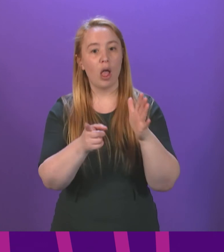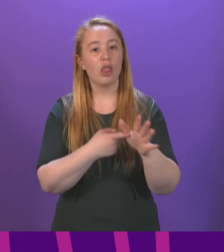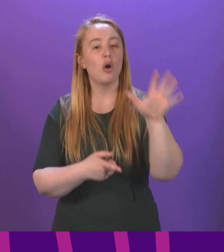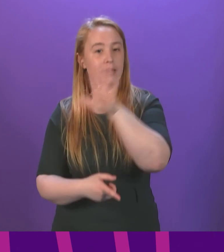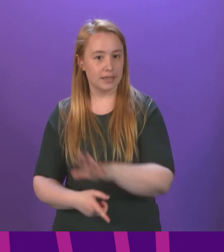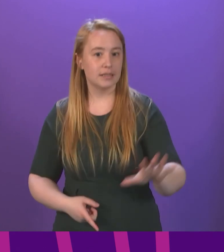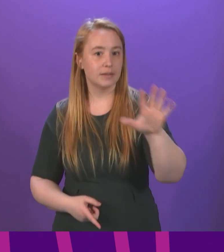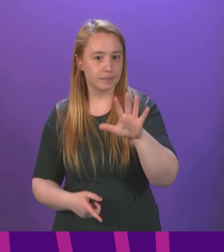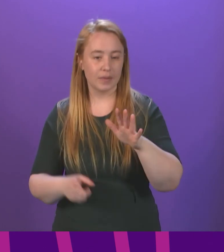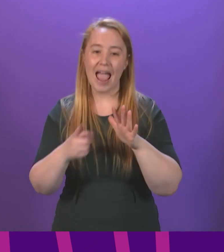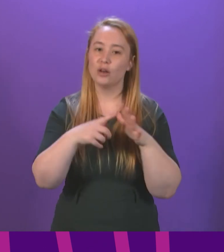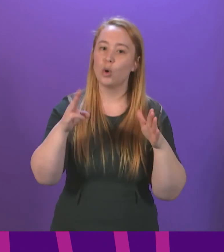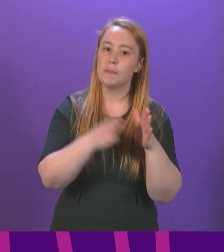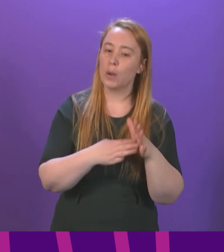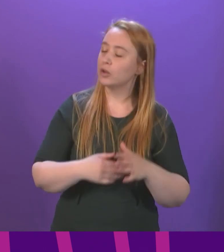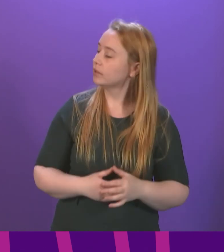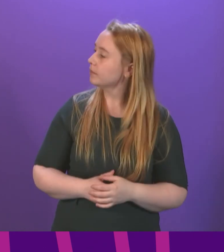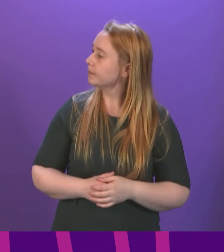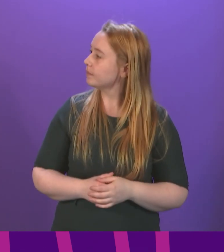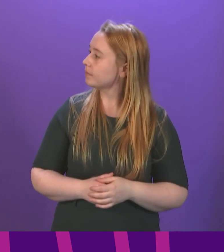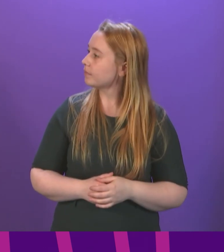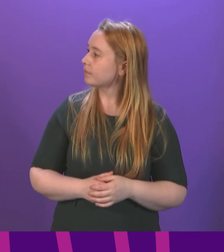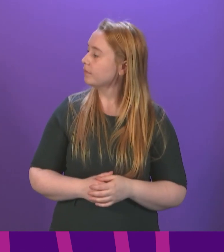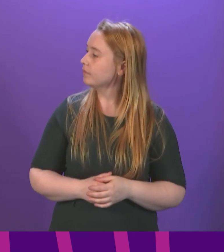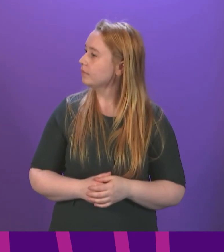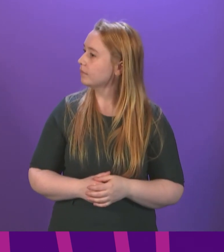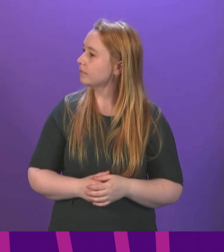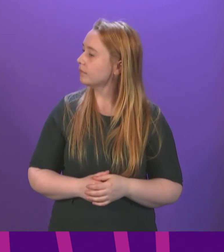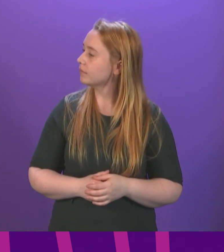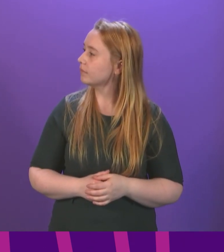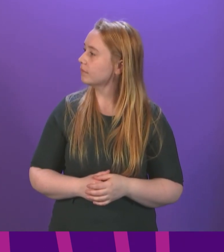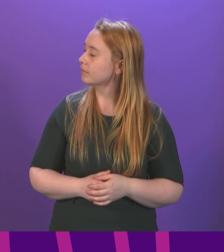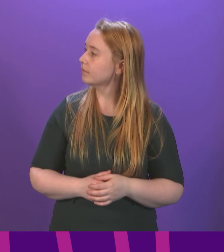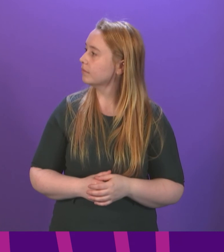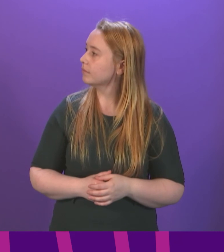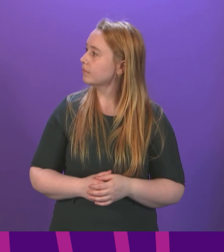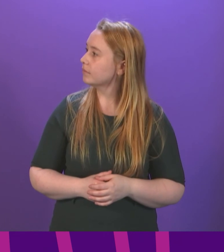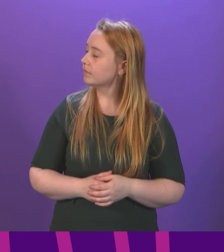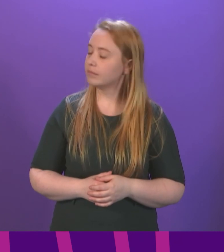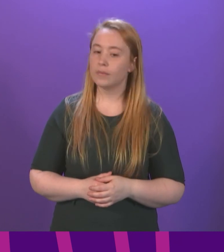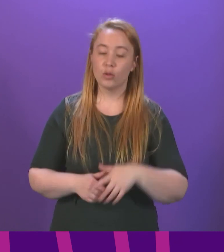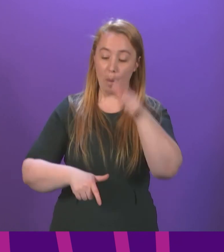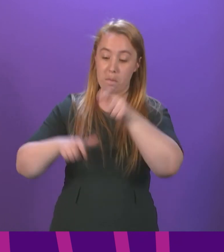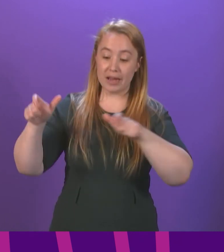Edward Mountain (Highlands and Islands) (Con): Testing patients who attend hospital, especially